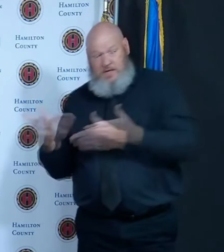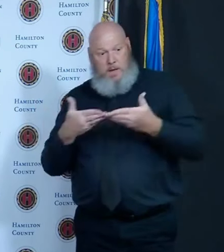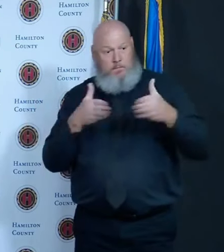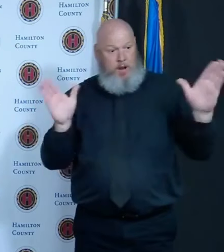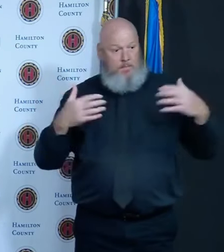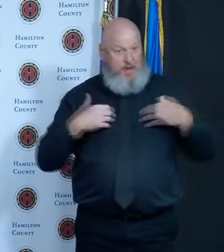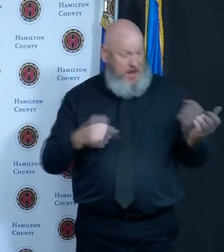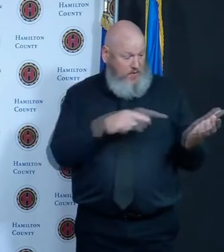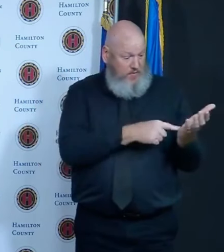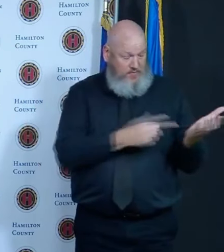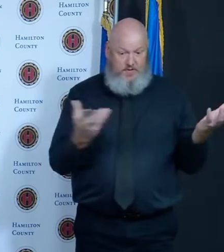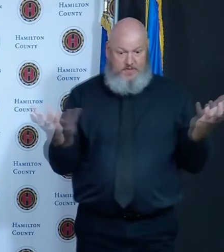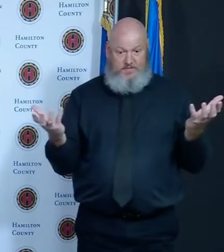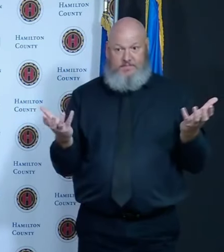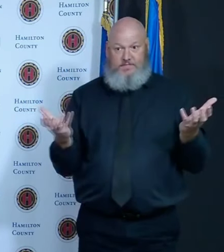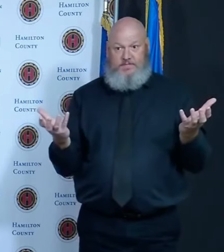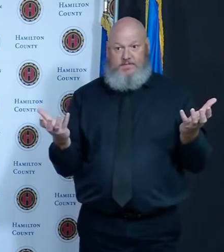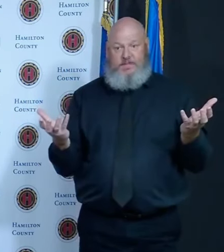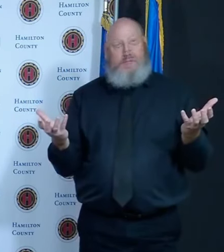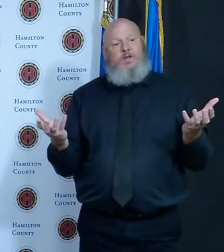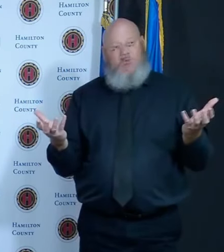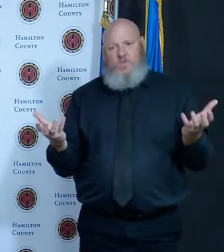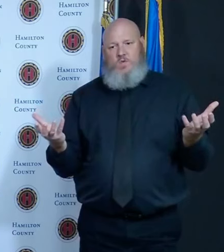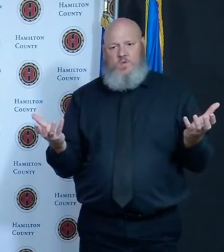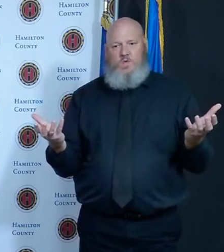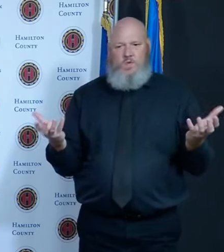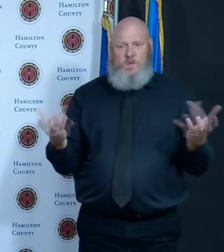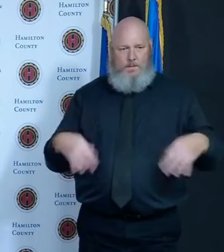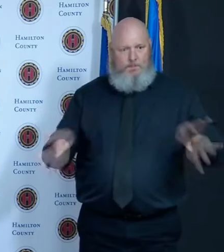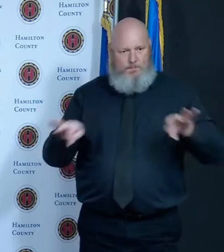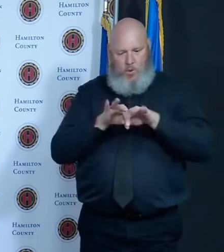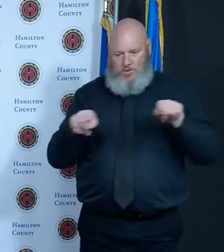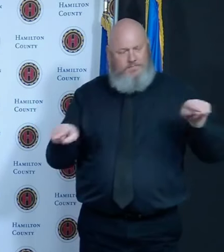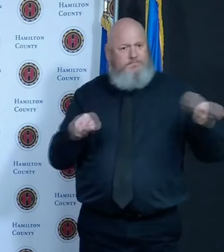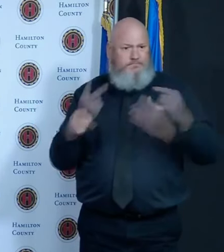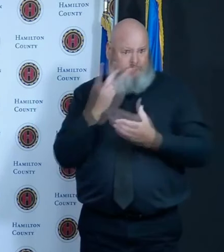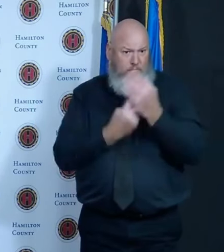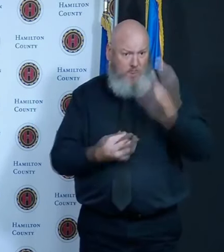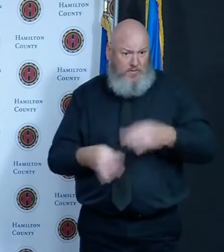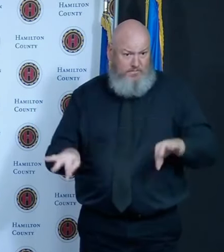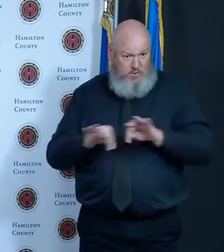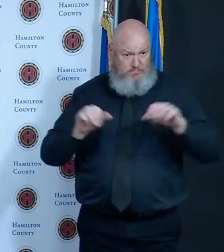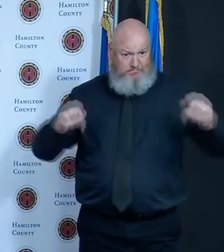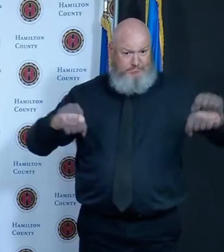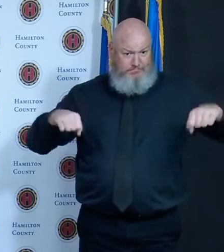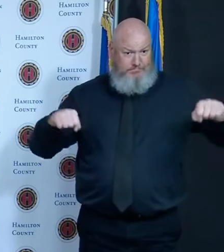very important and we need to create a reasonable balance here and I think